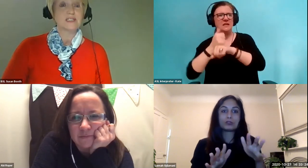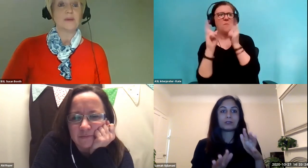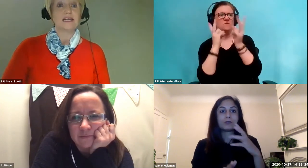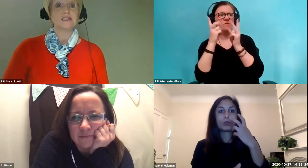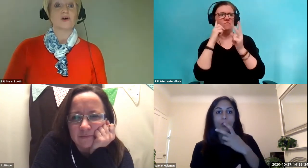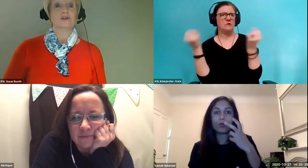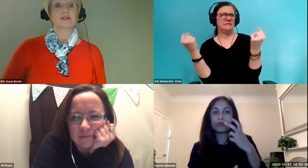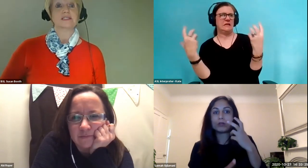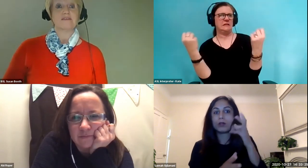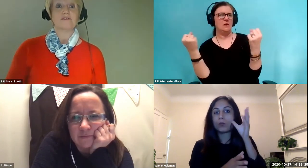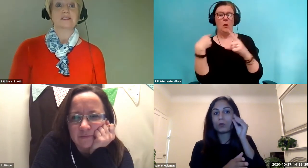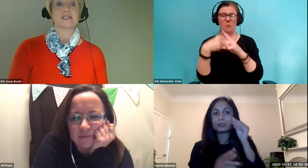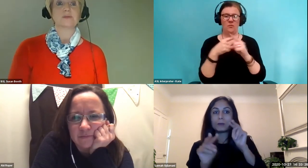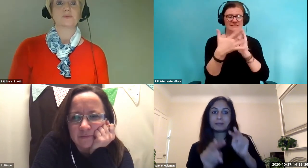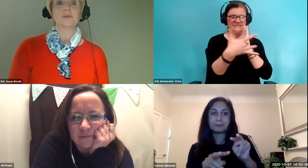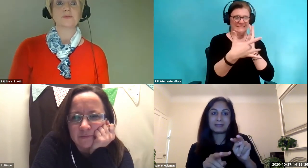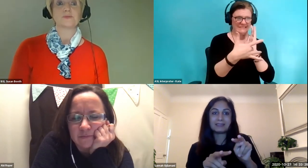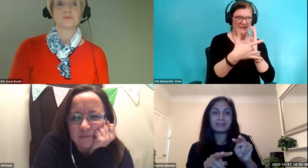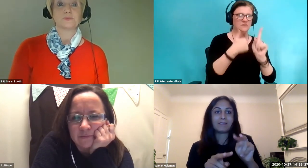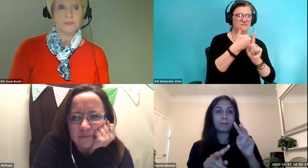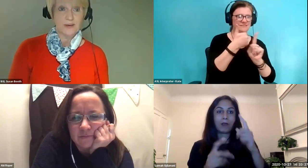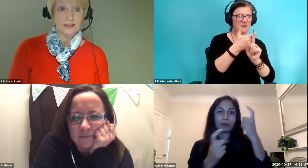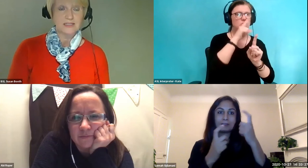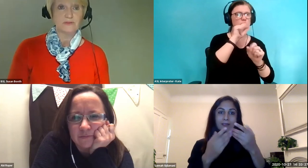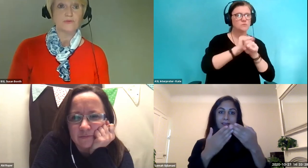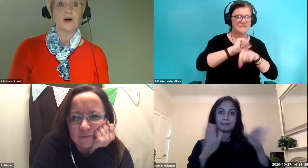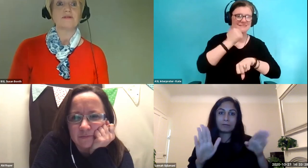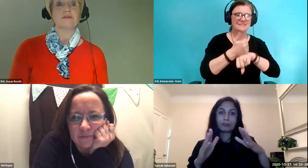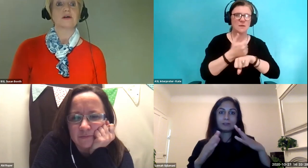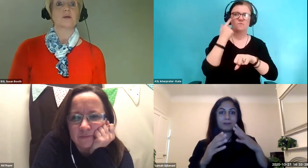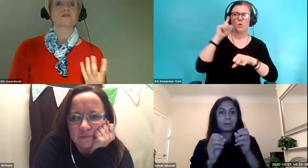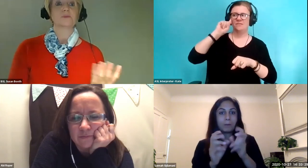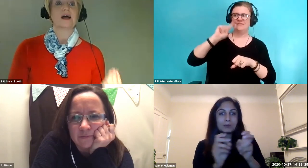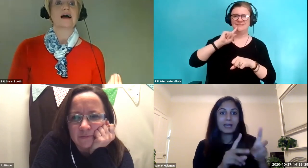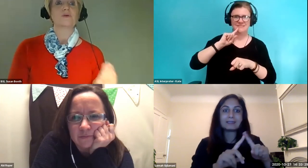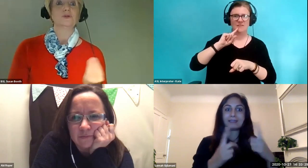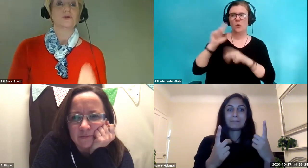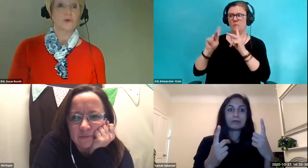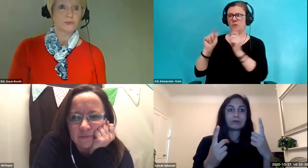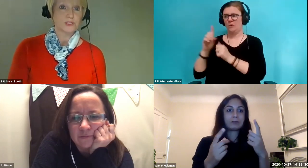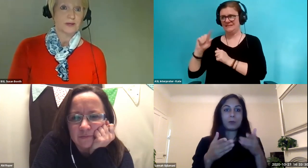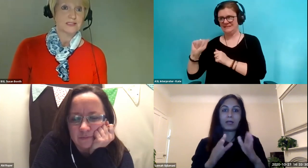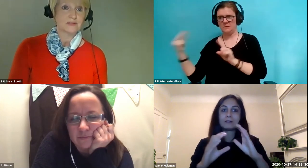based on deaf and disabled people's perspective rather than coming from an oral perspective